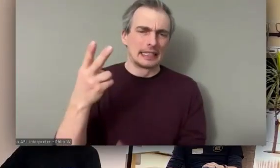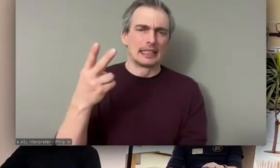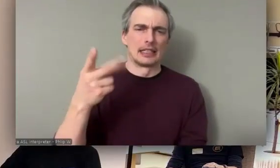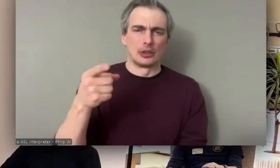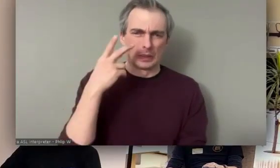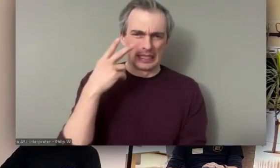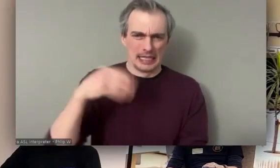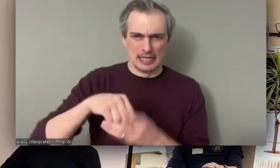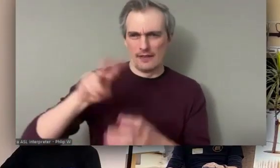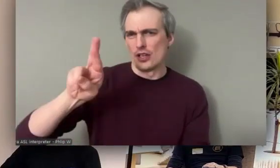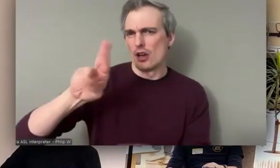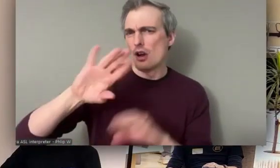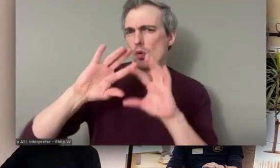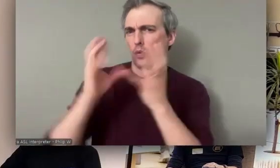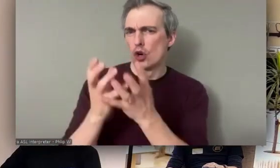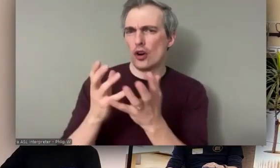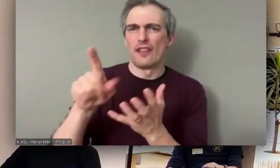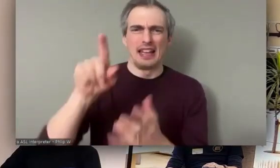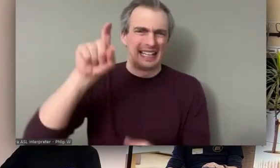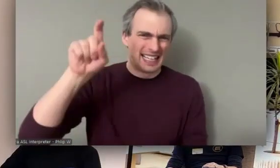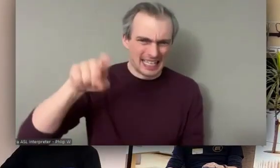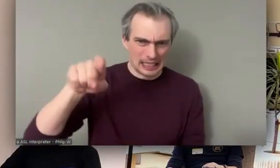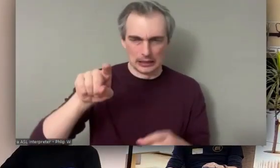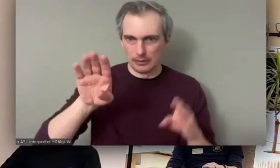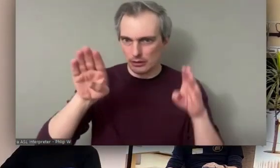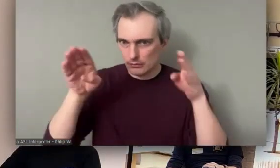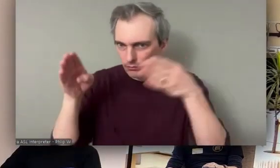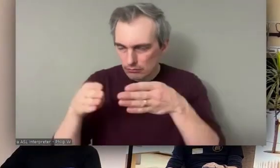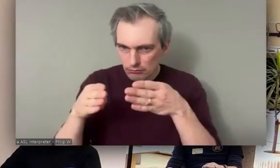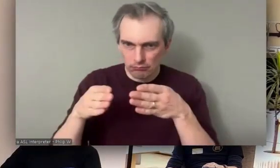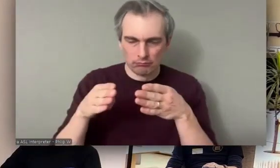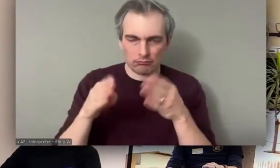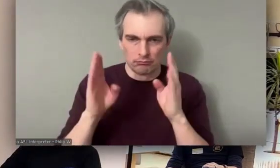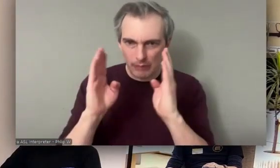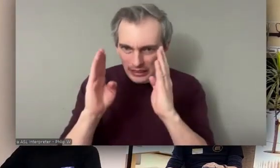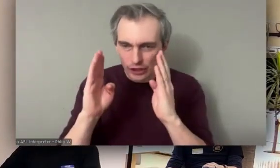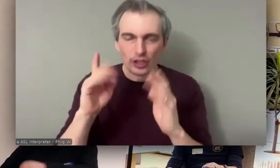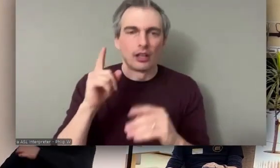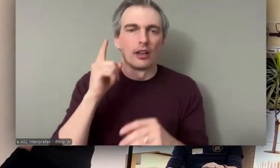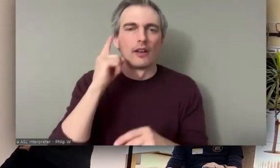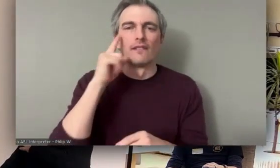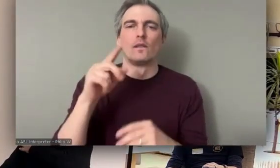Which needs to pay really attention to build something more accessible?